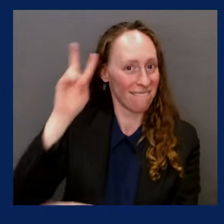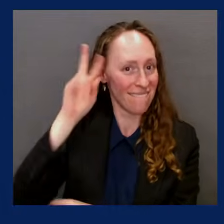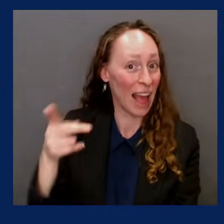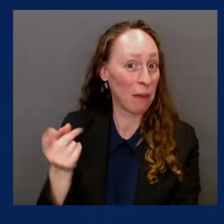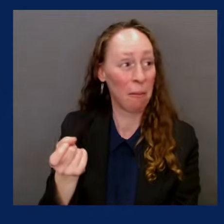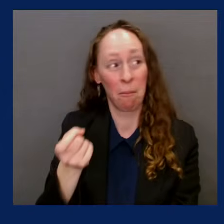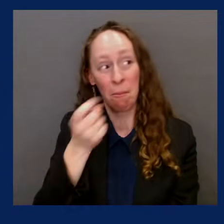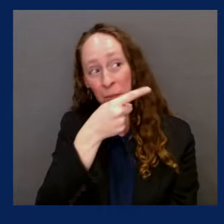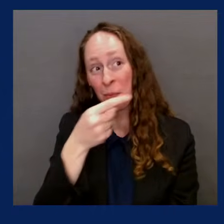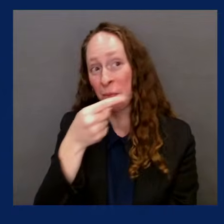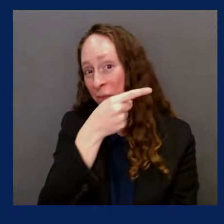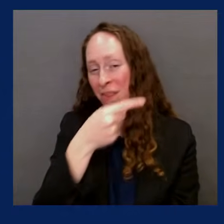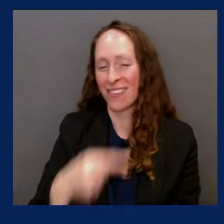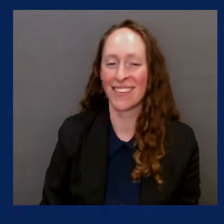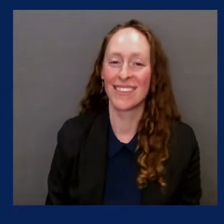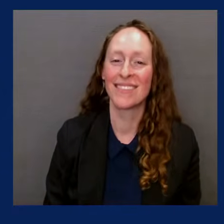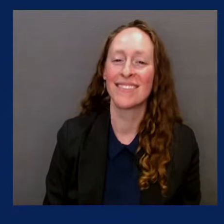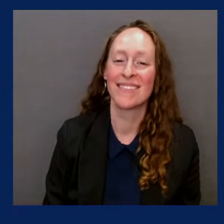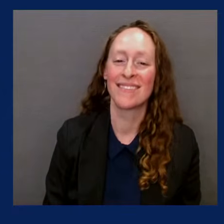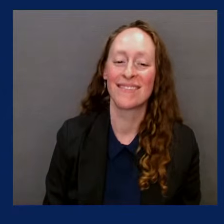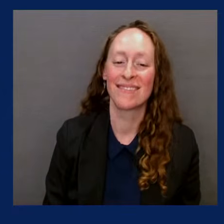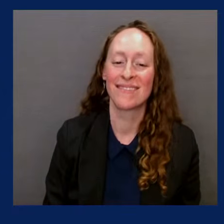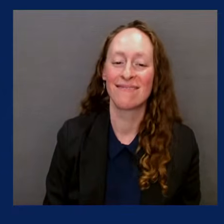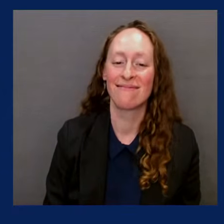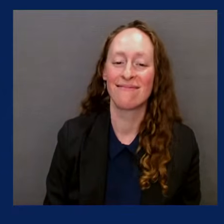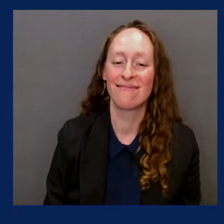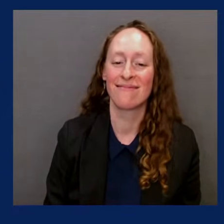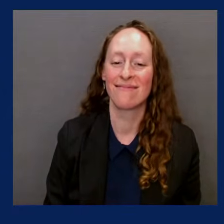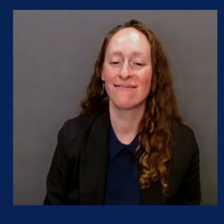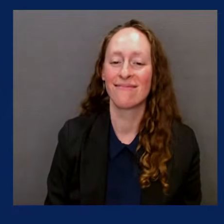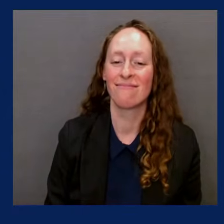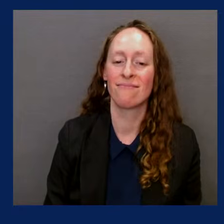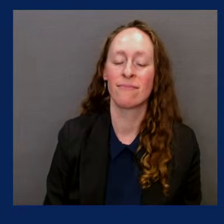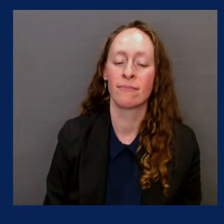that I've had with Democrats and Republicans